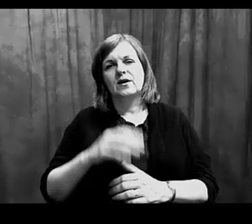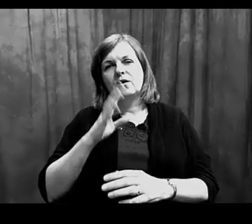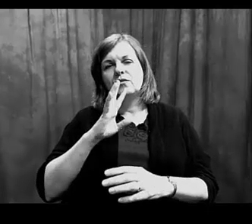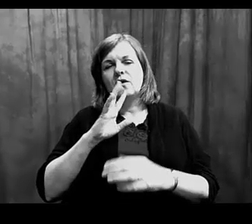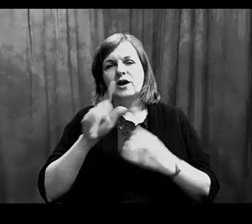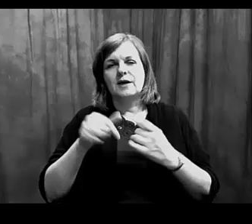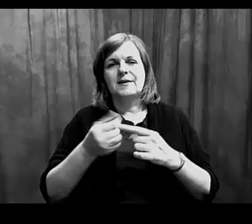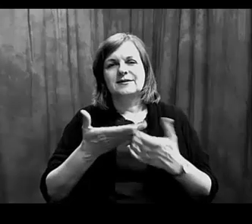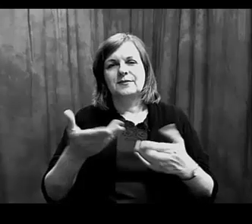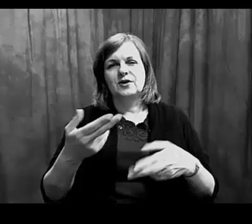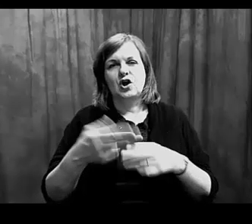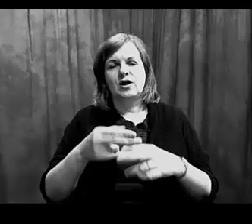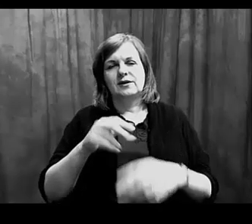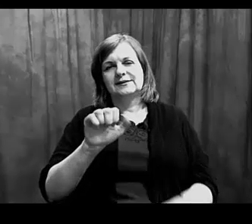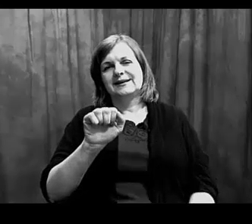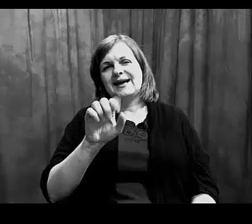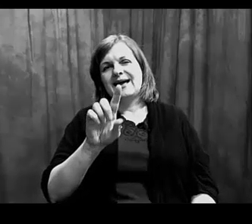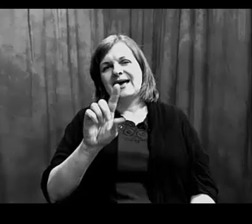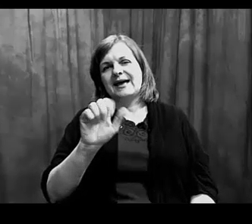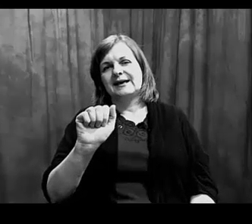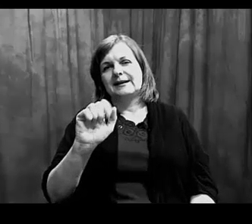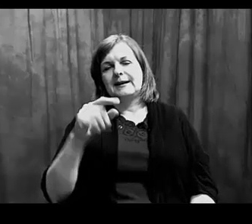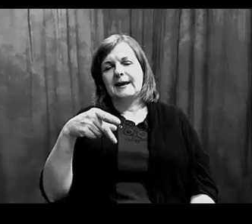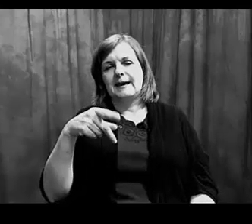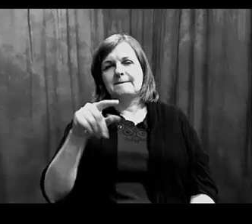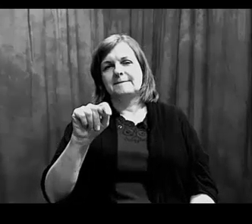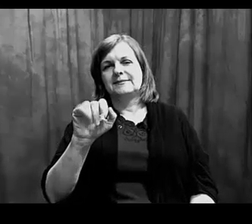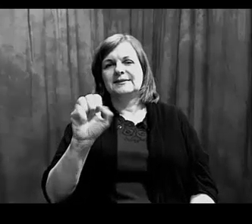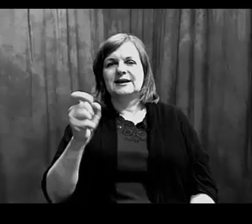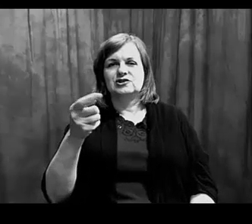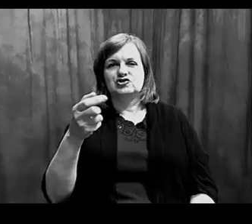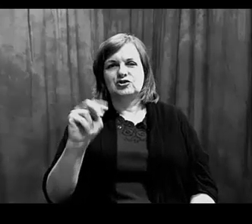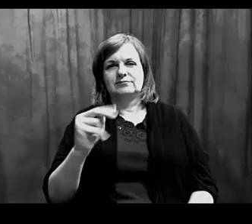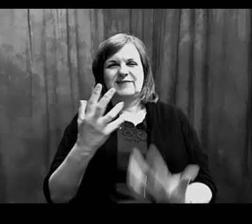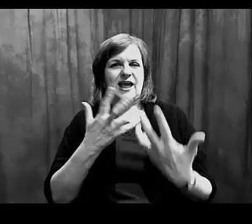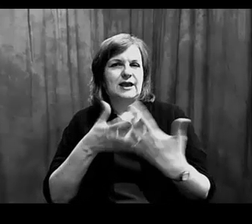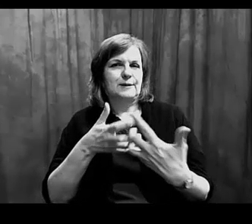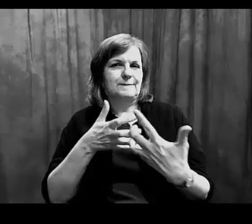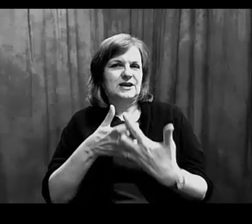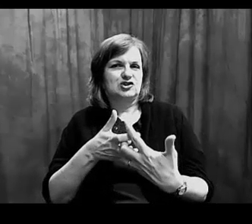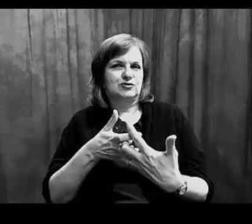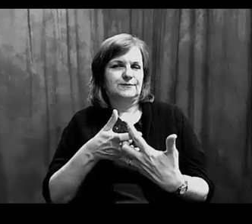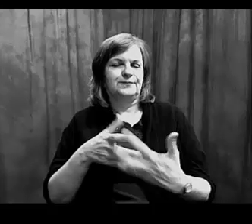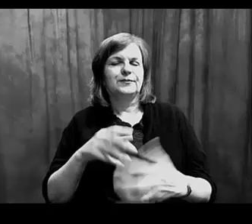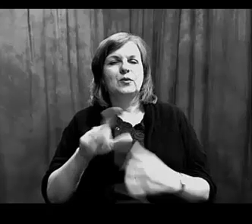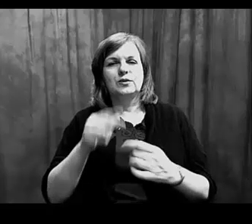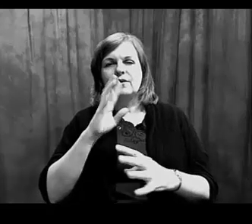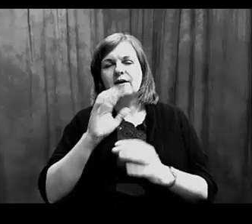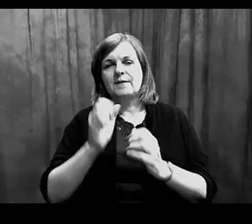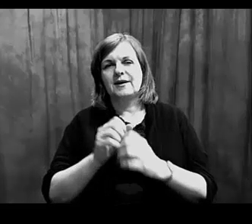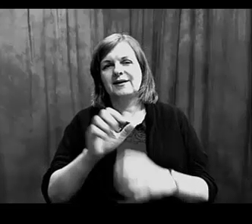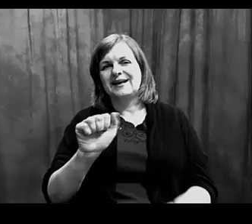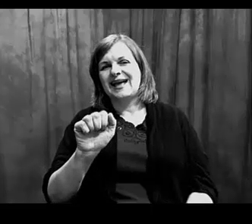populations are going to vary -- individuals will be different and we also have to look at the fact that